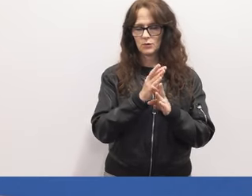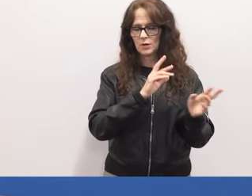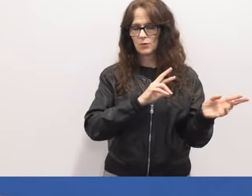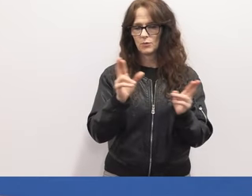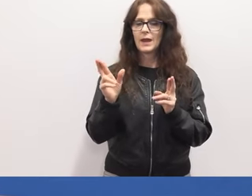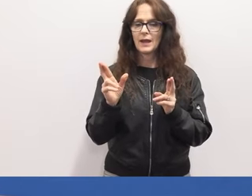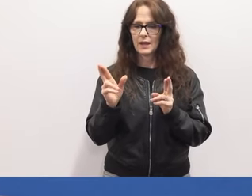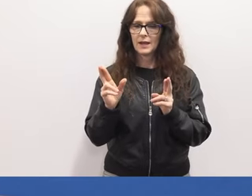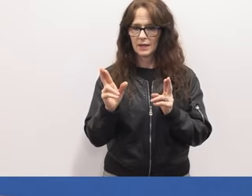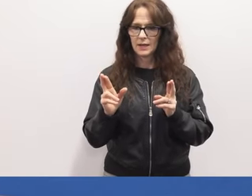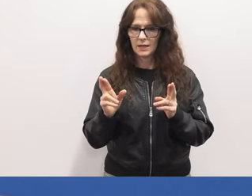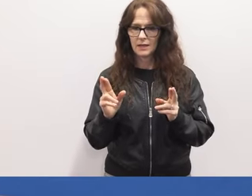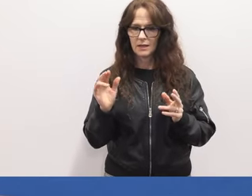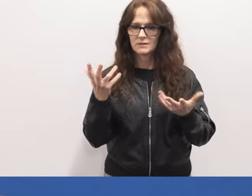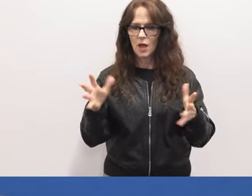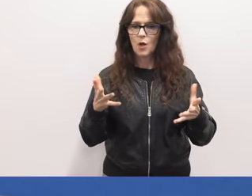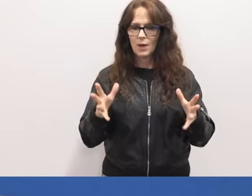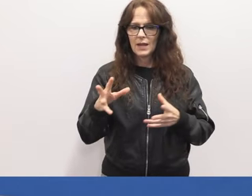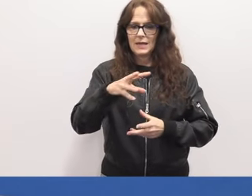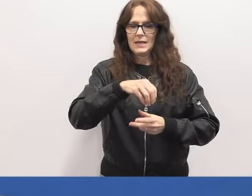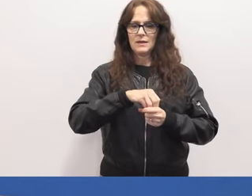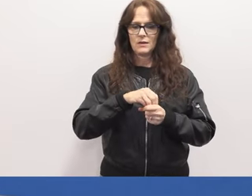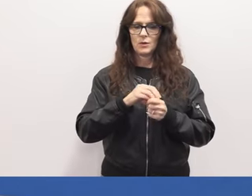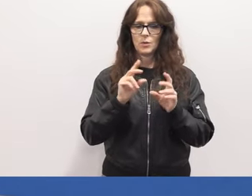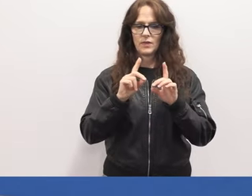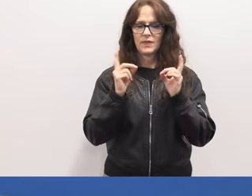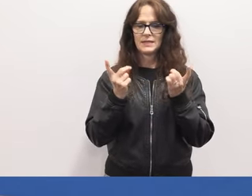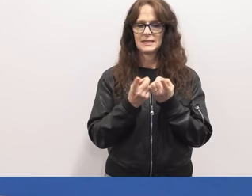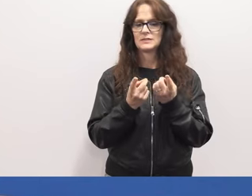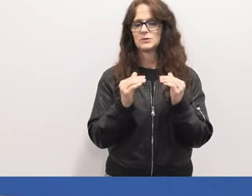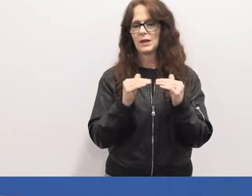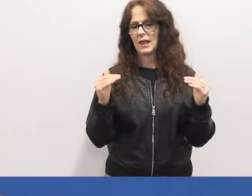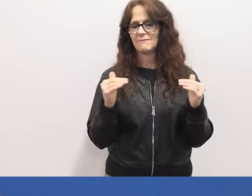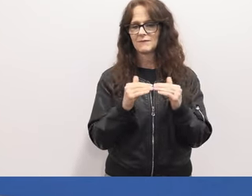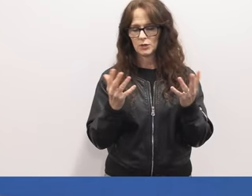of having our kids college and career ready. So it'll be,